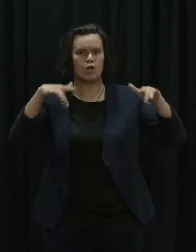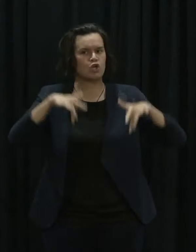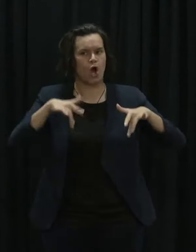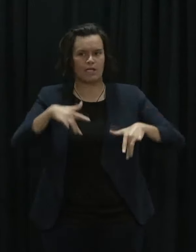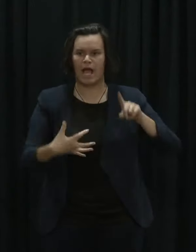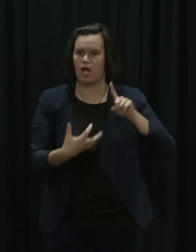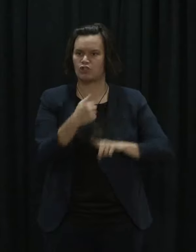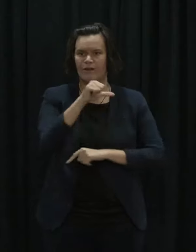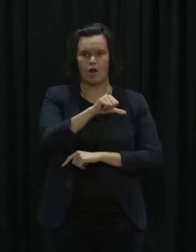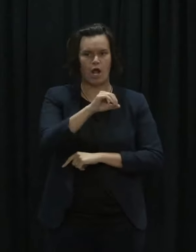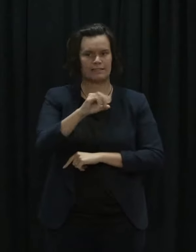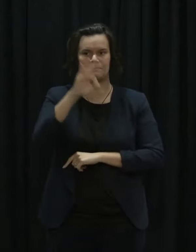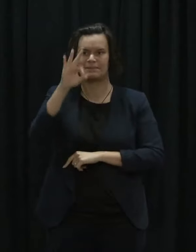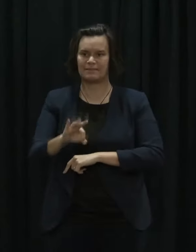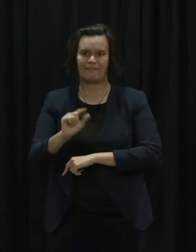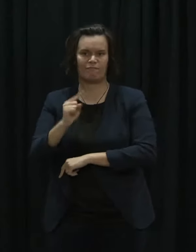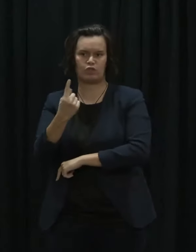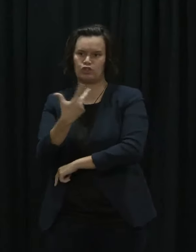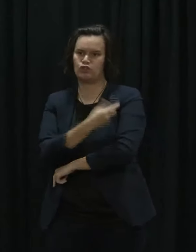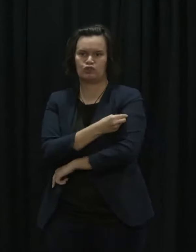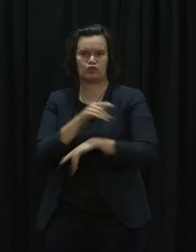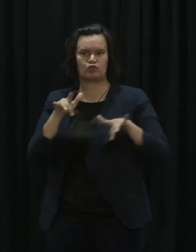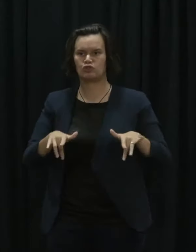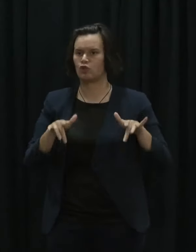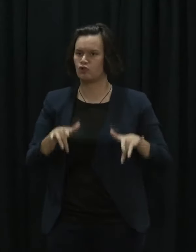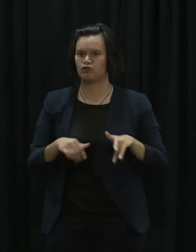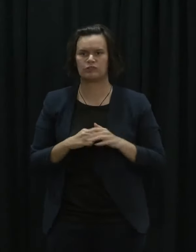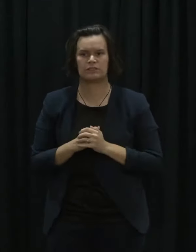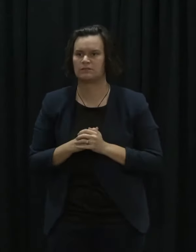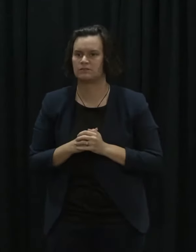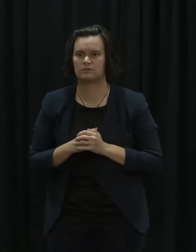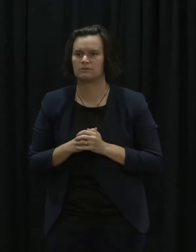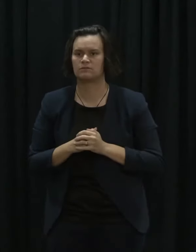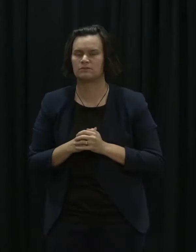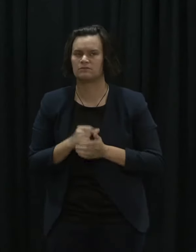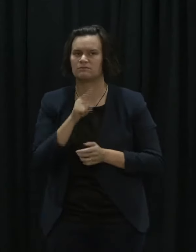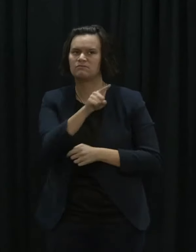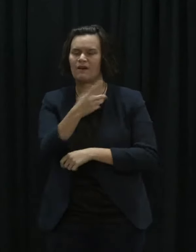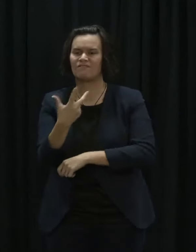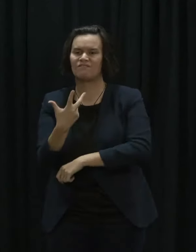at the moment, on Northland it is over 4000.